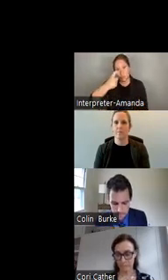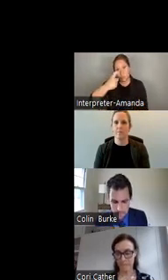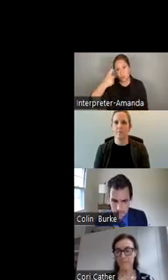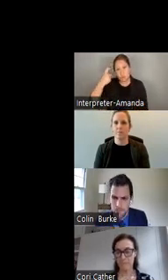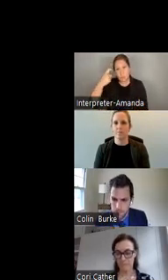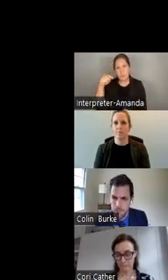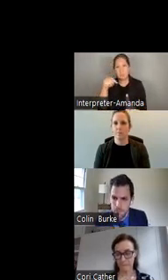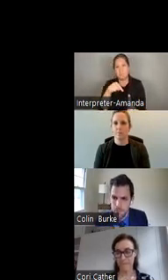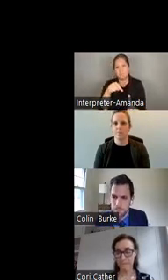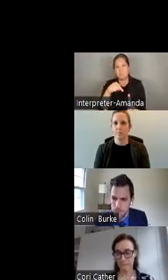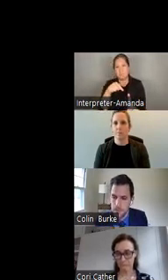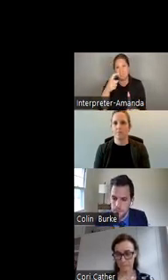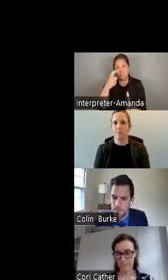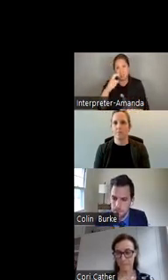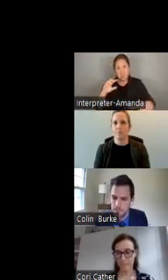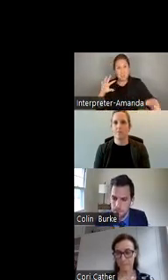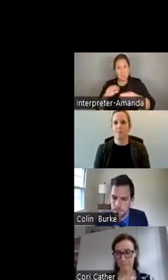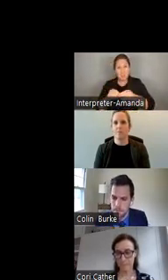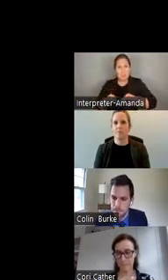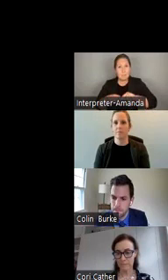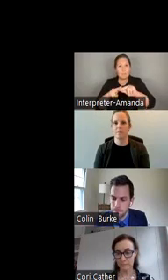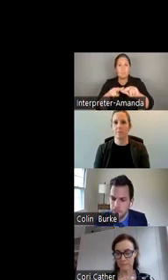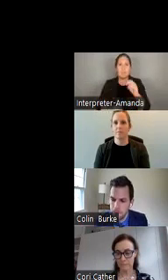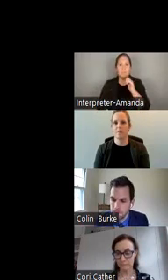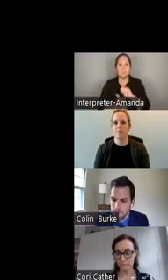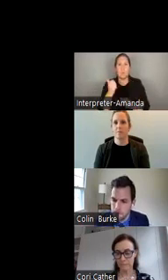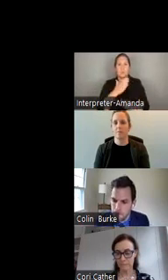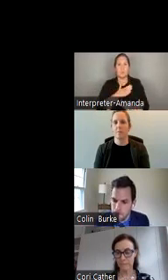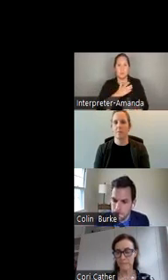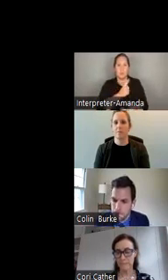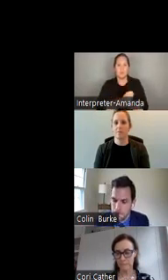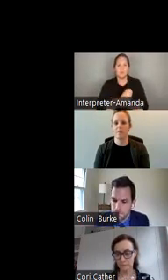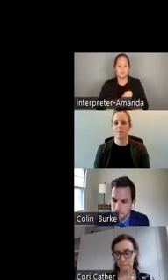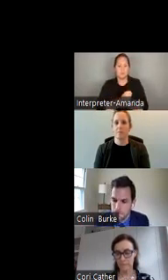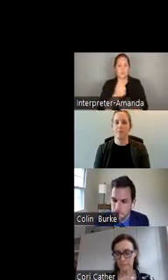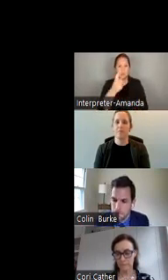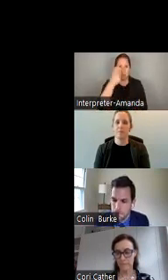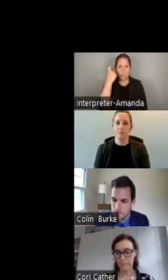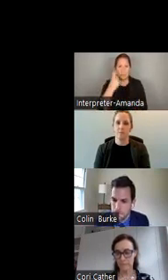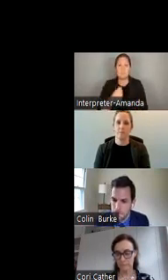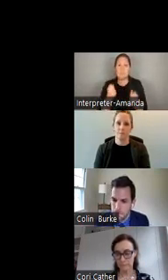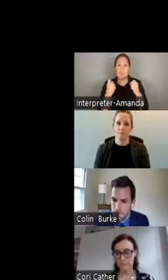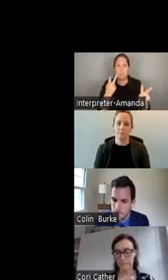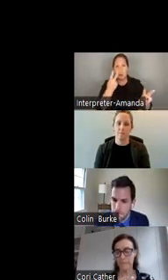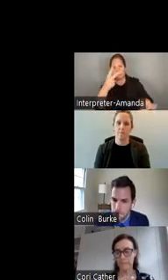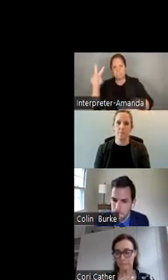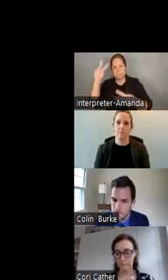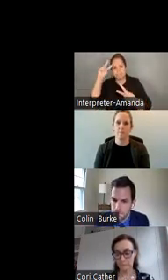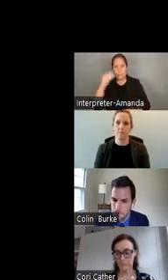I treat and I think that I'm so glad you brought that question up because I think there's so many misconceptions about homelessness and mental illness one of the foremost of which is that